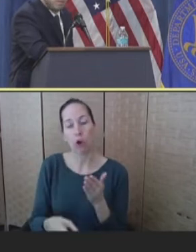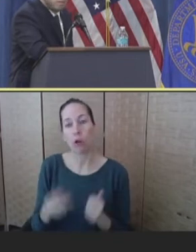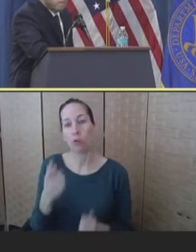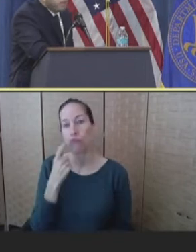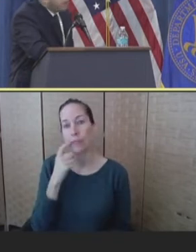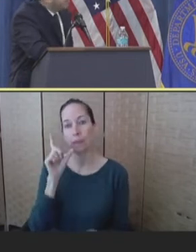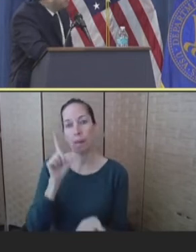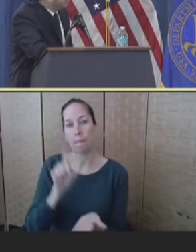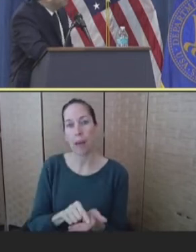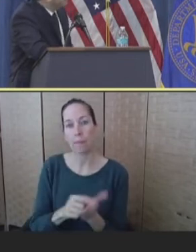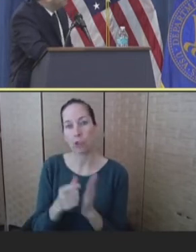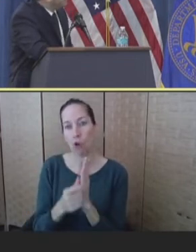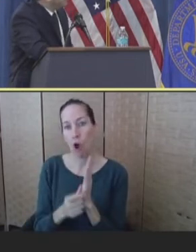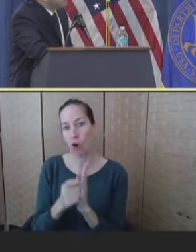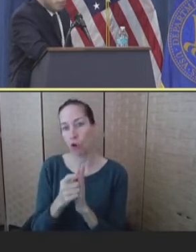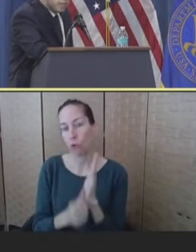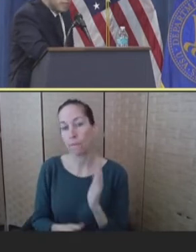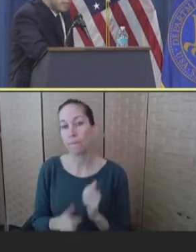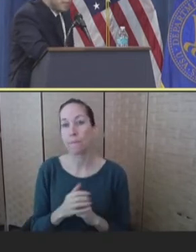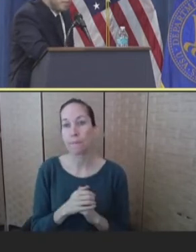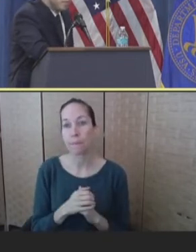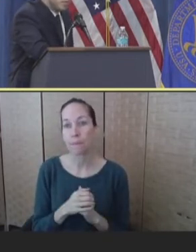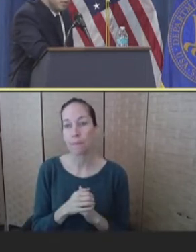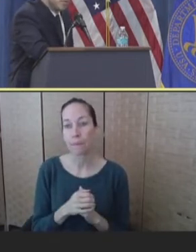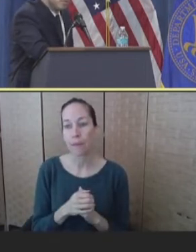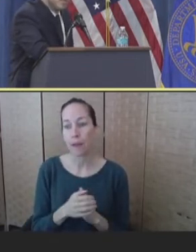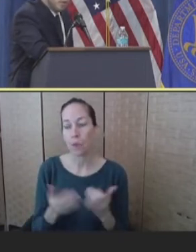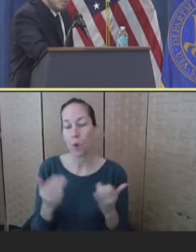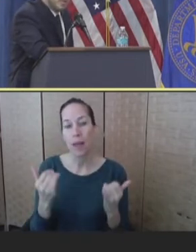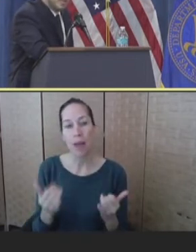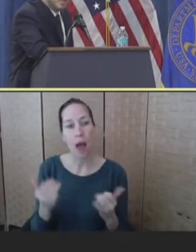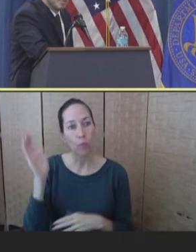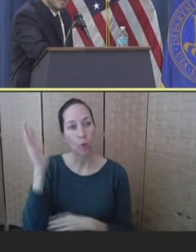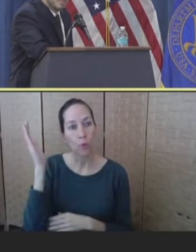Now, I'm going to present some results of some follow up analyses that we've been working